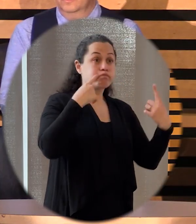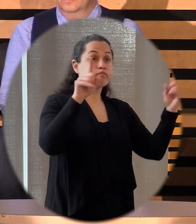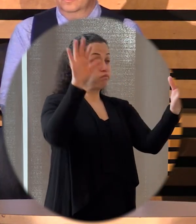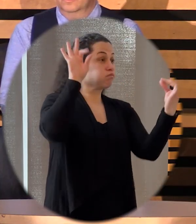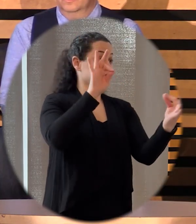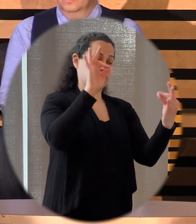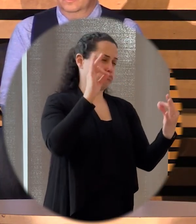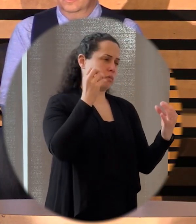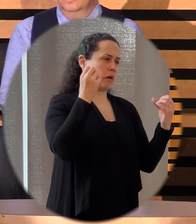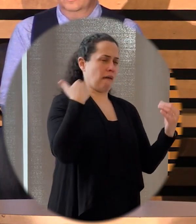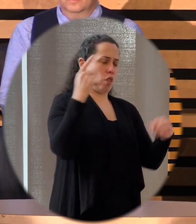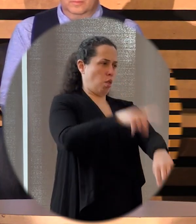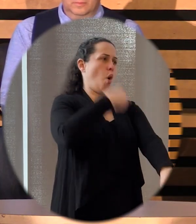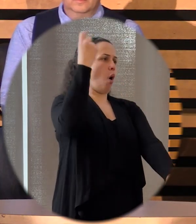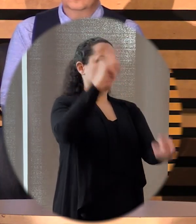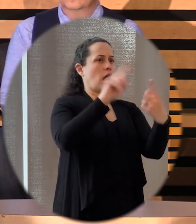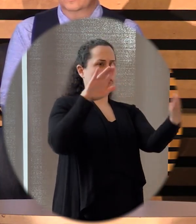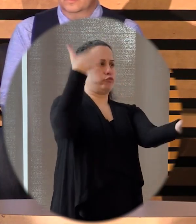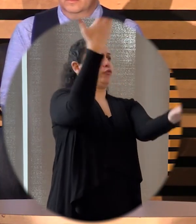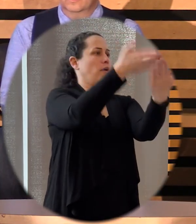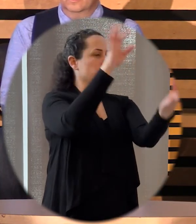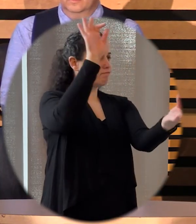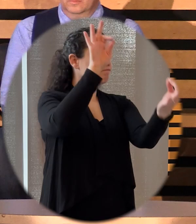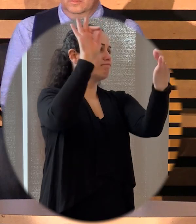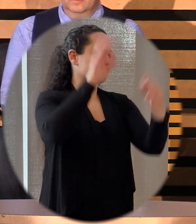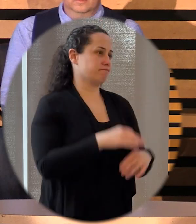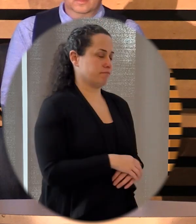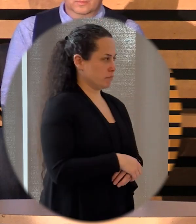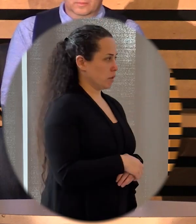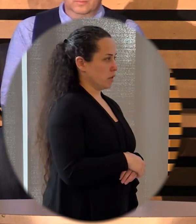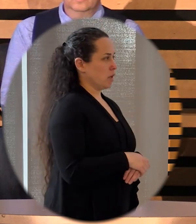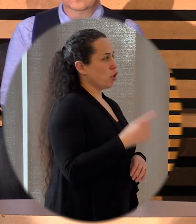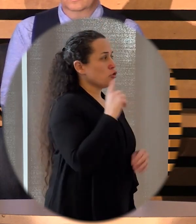it's it's the municipalities, everything else and things that that uh non-disabled persons